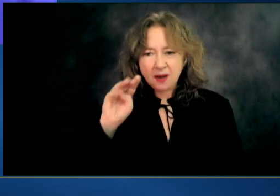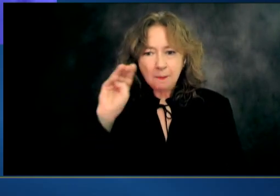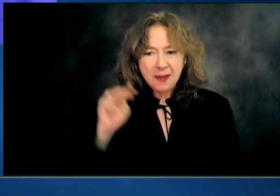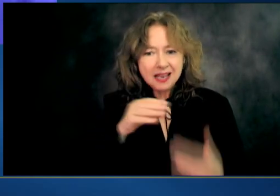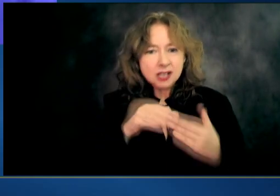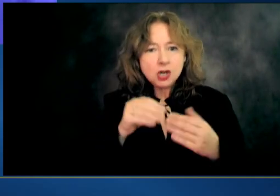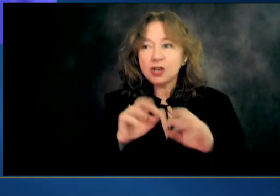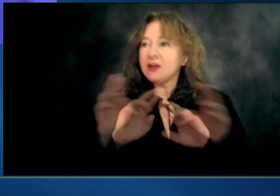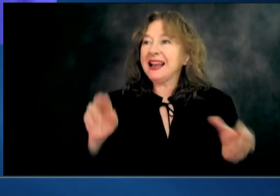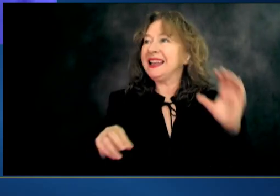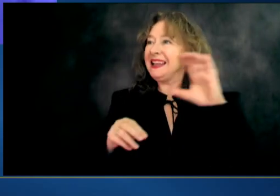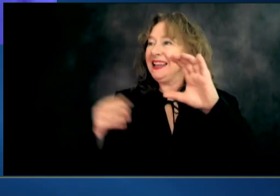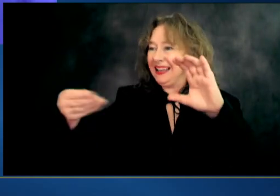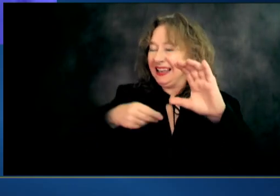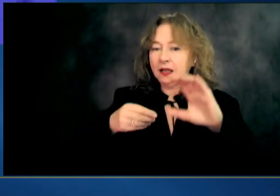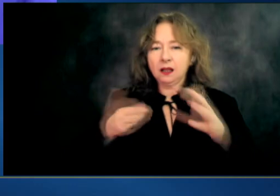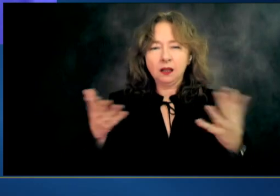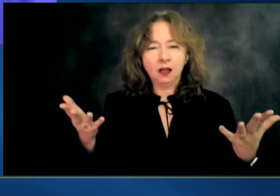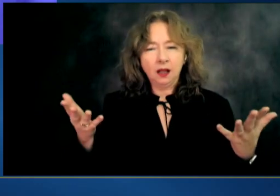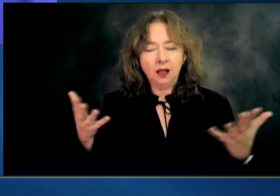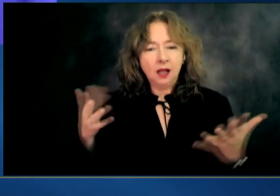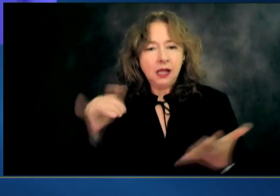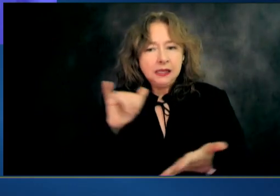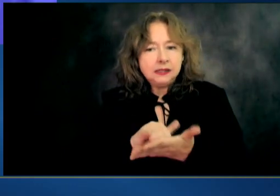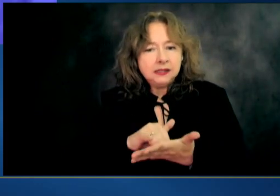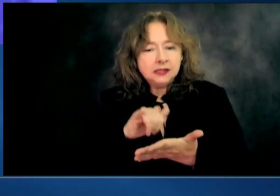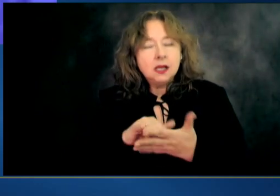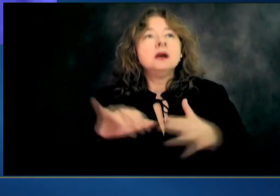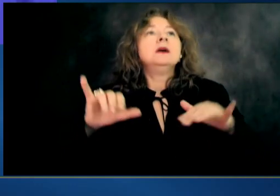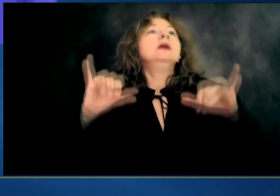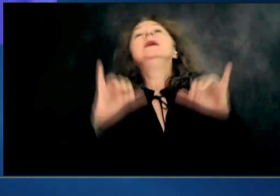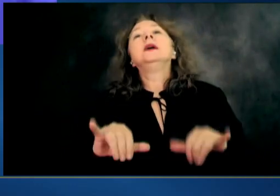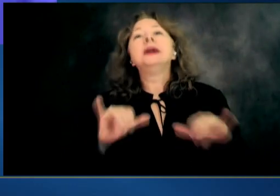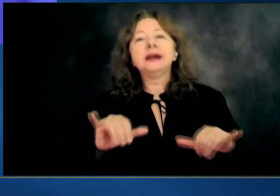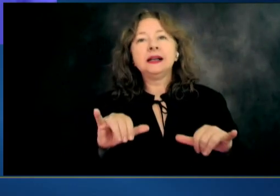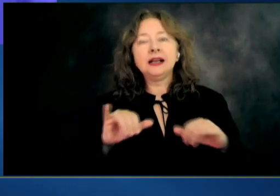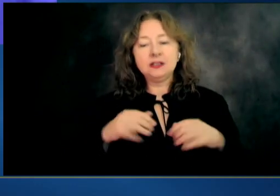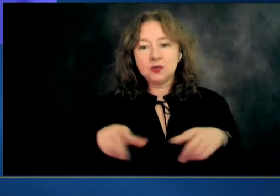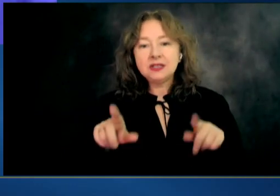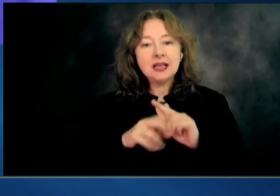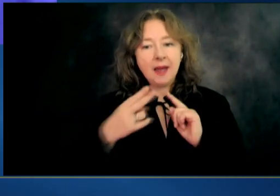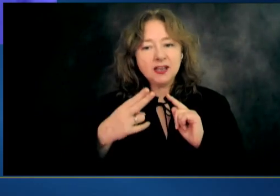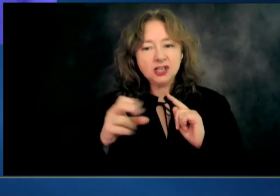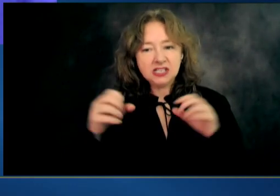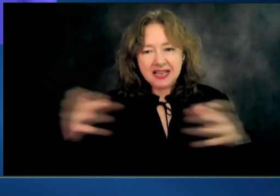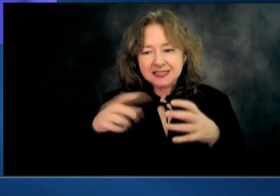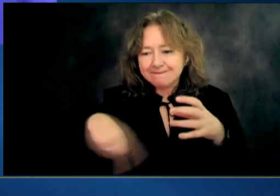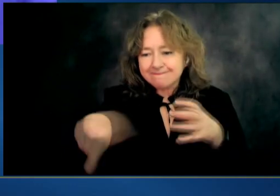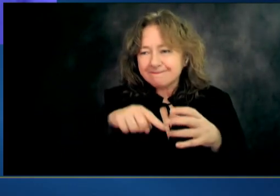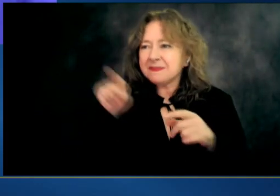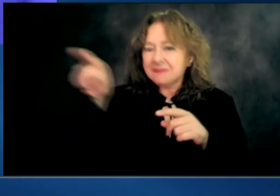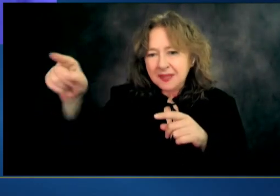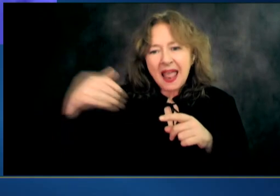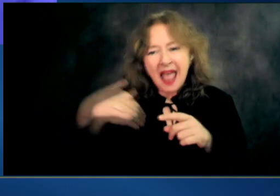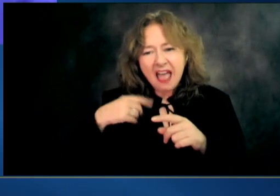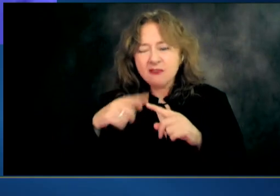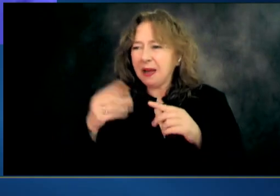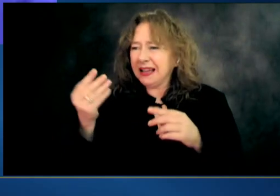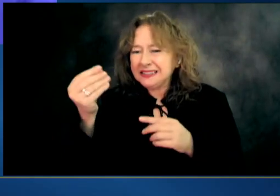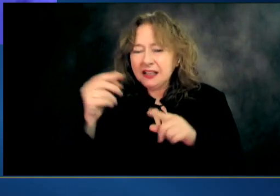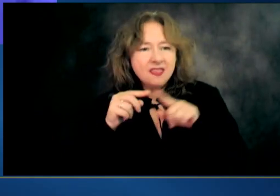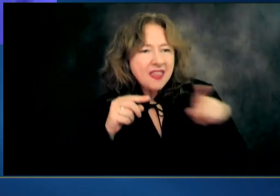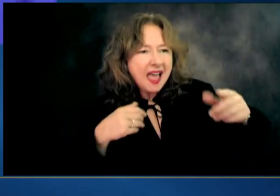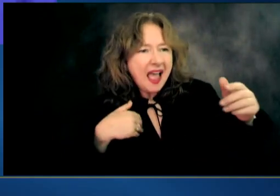tough. So, again, I asked our team, what can we do? And what we came up with was an approach with